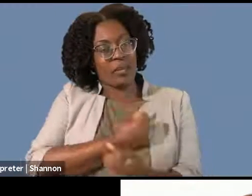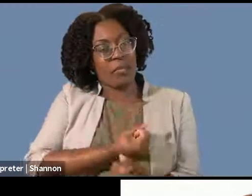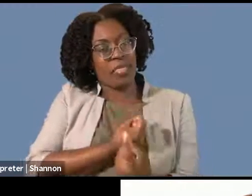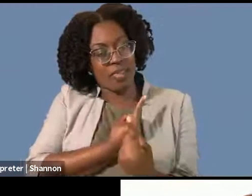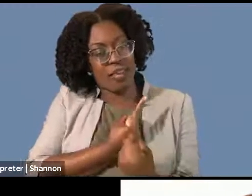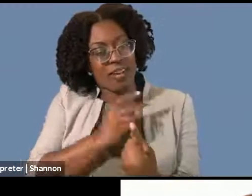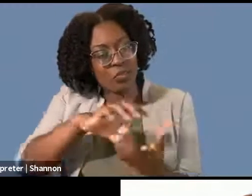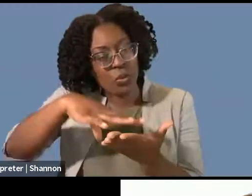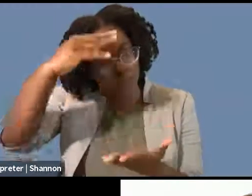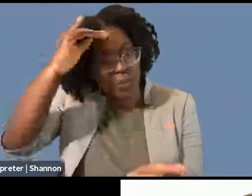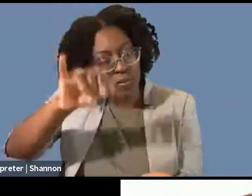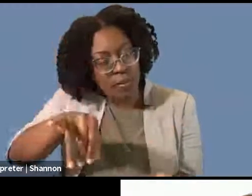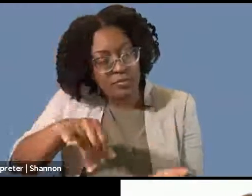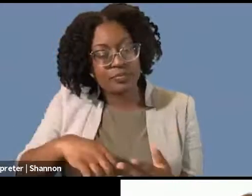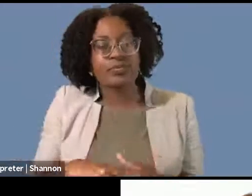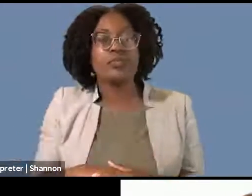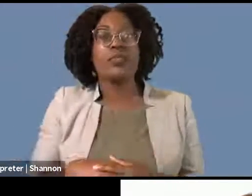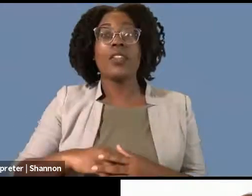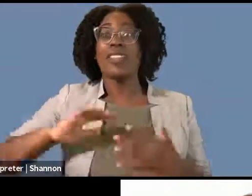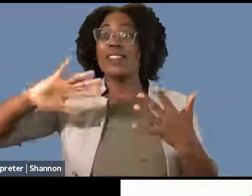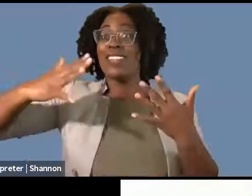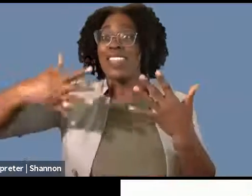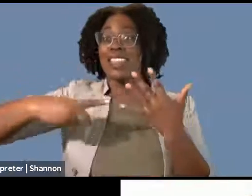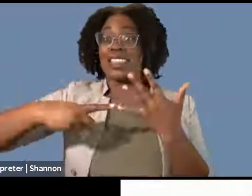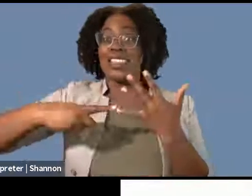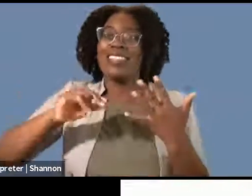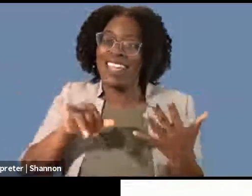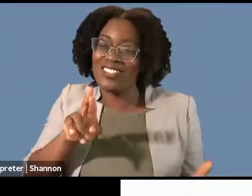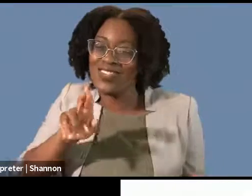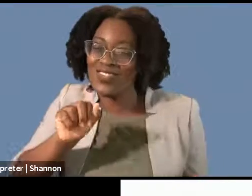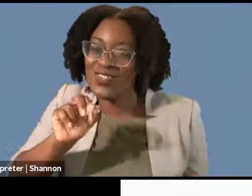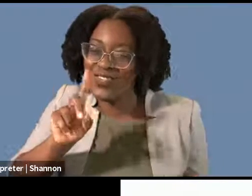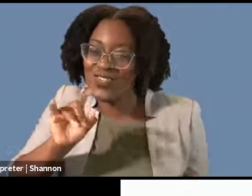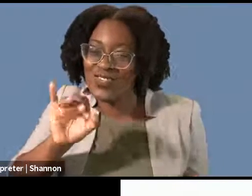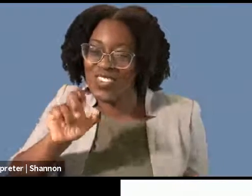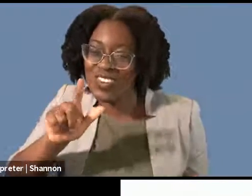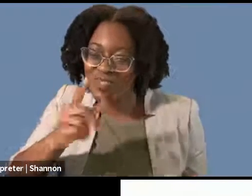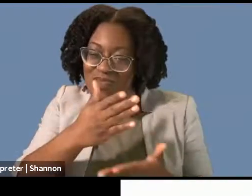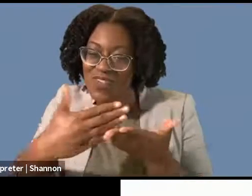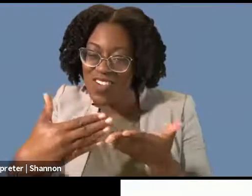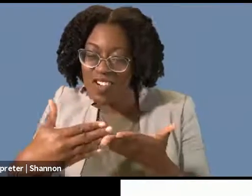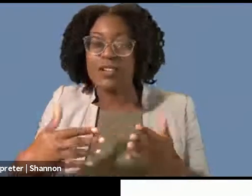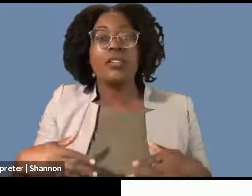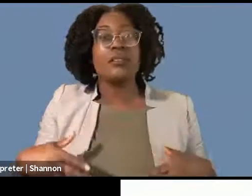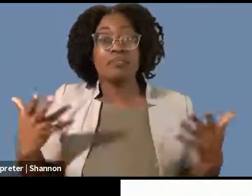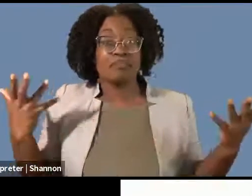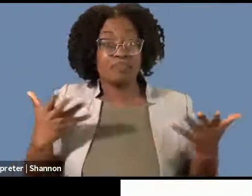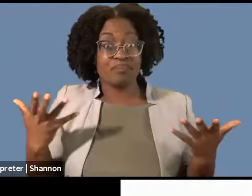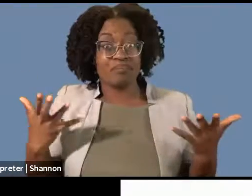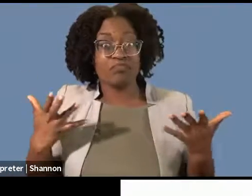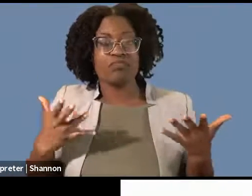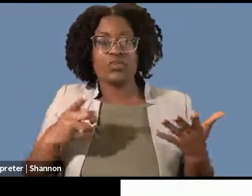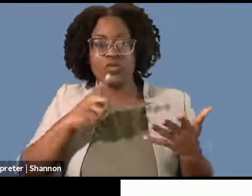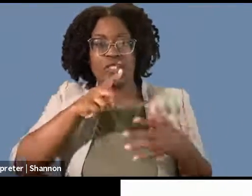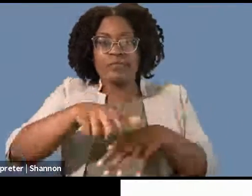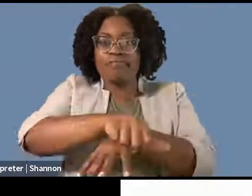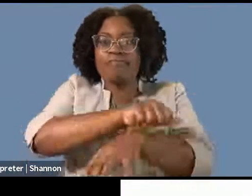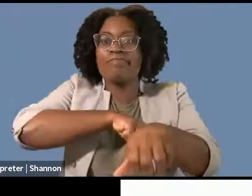is the radical part, is taking action. It is one thing to have empathy and say yes, I understand